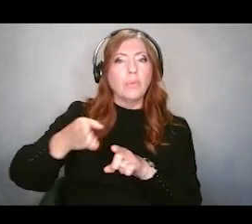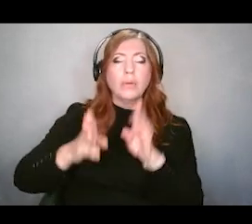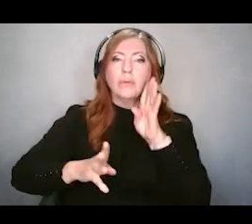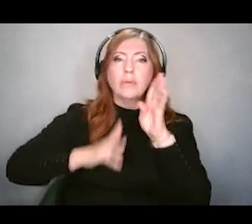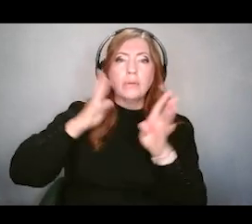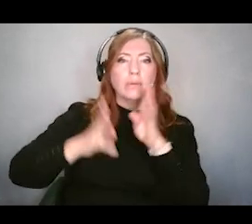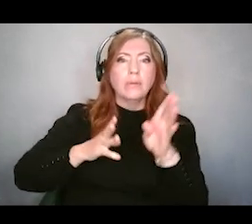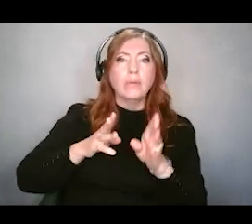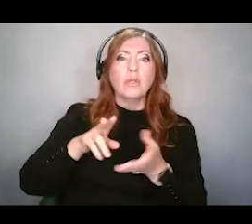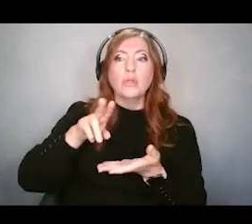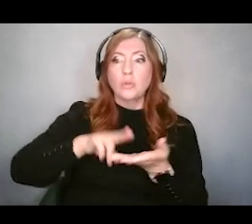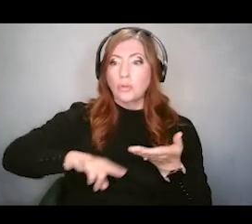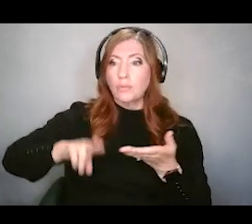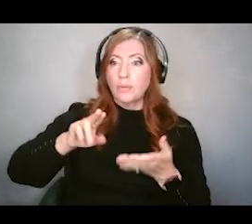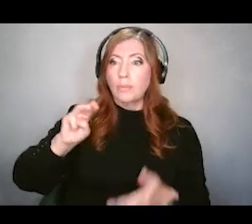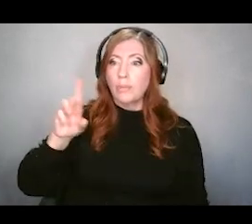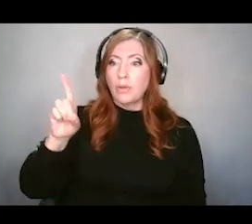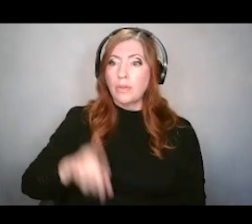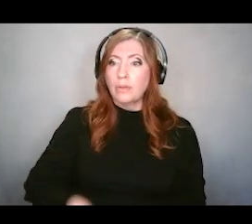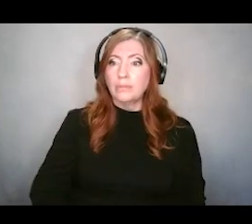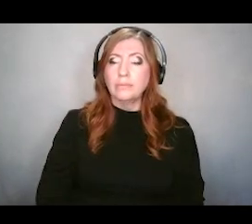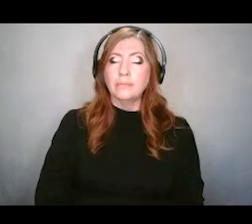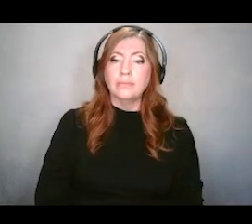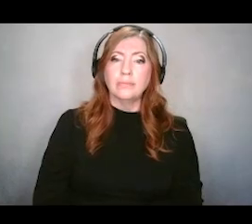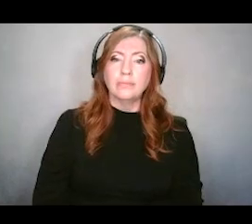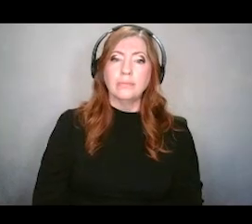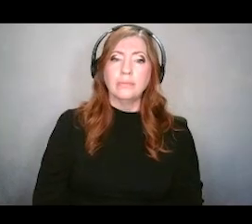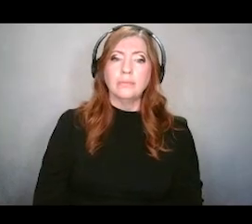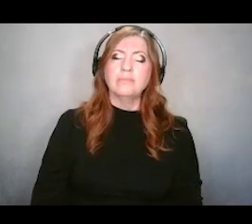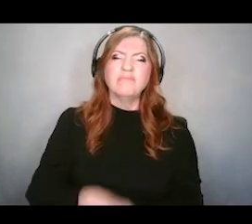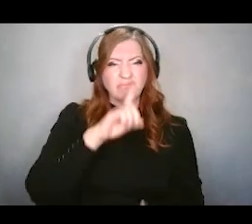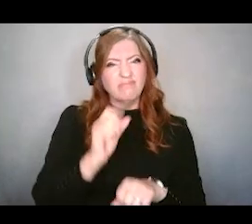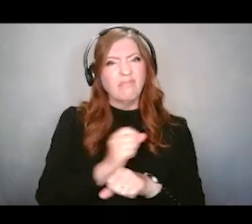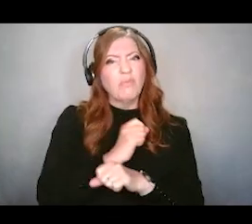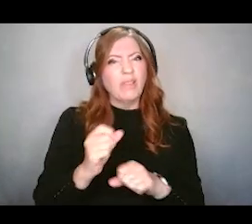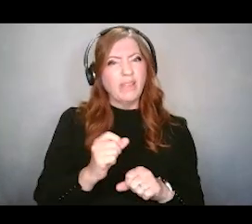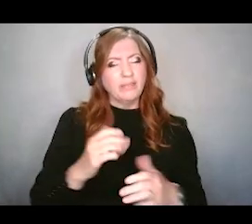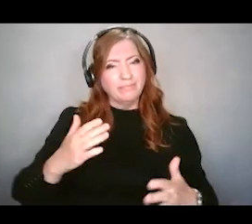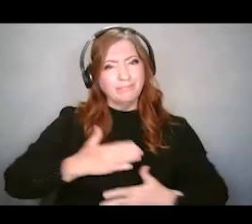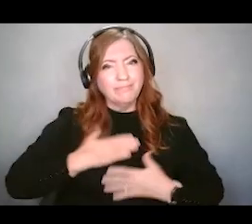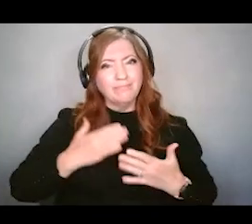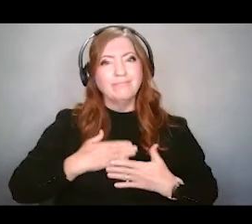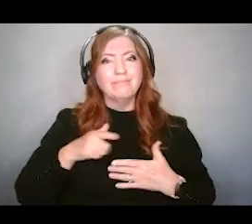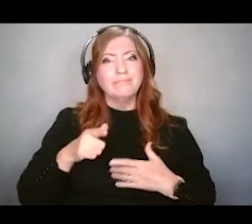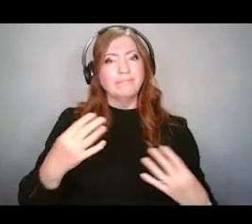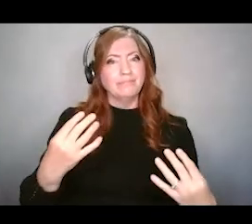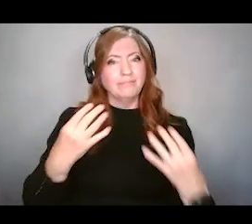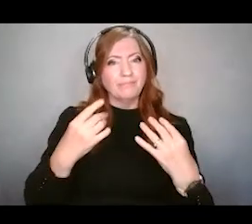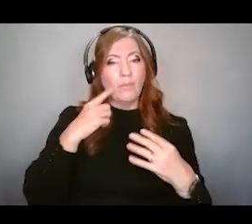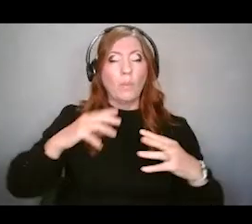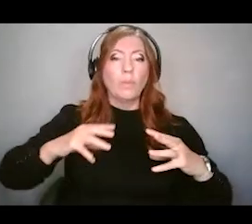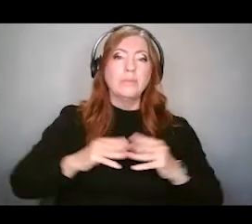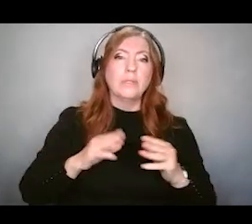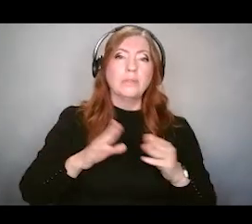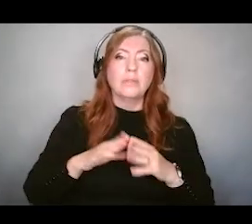University of Maryland. We’re glad you're joining us for this session on disability documentation